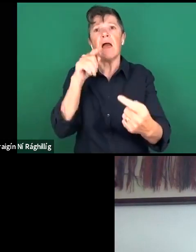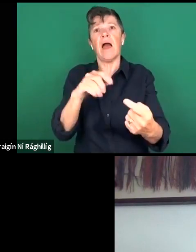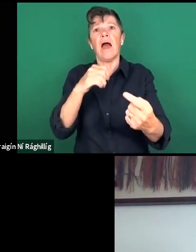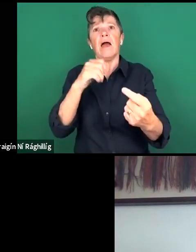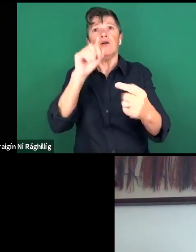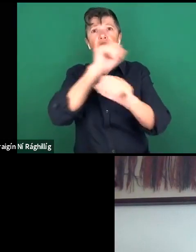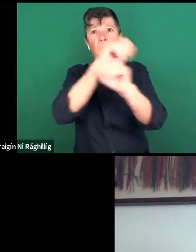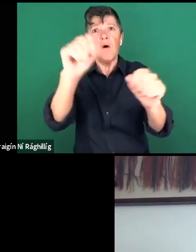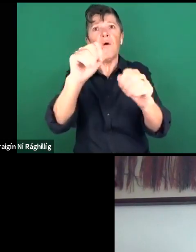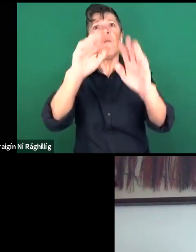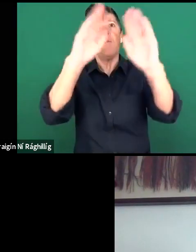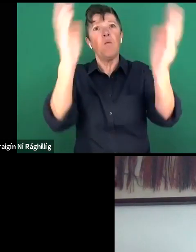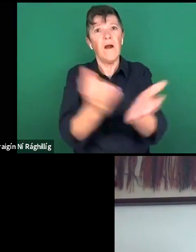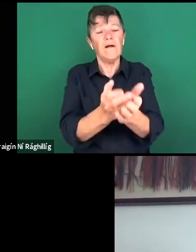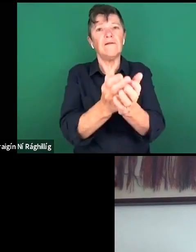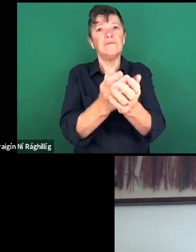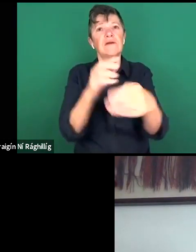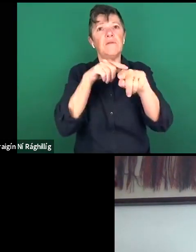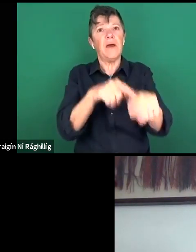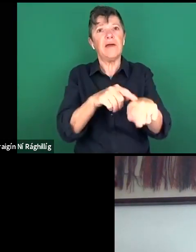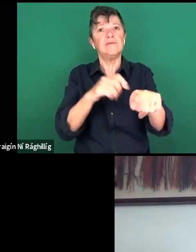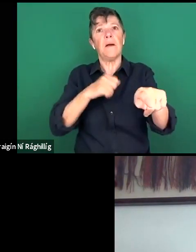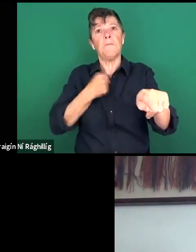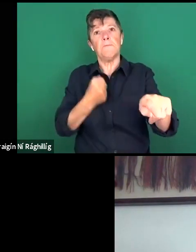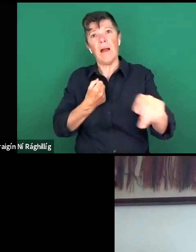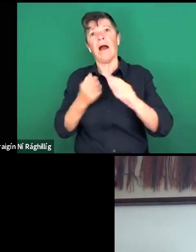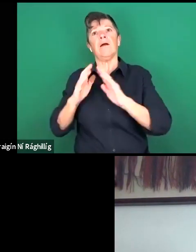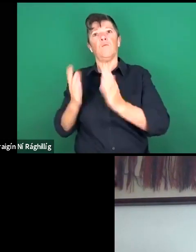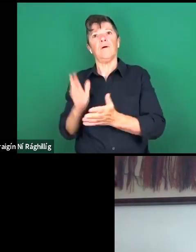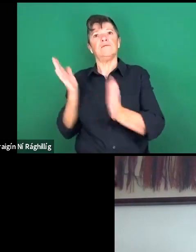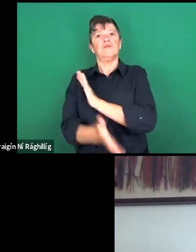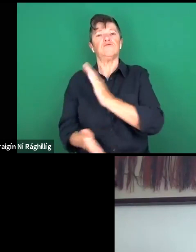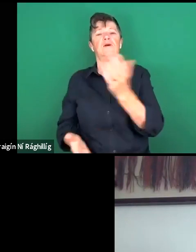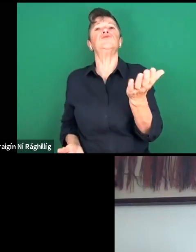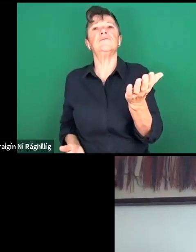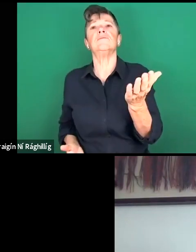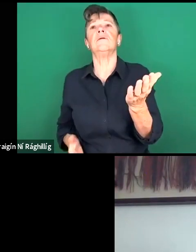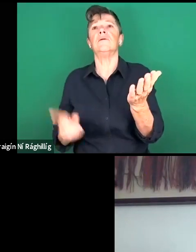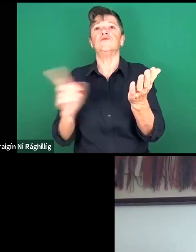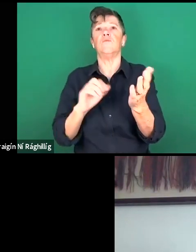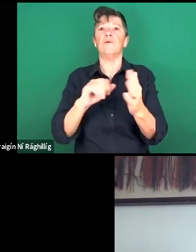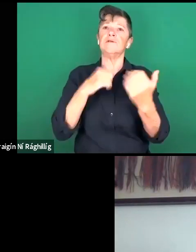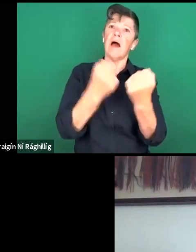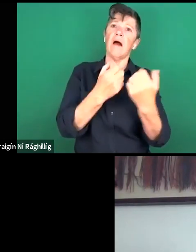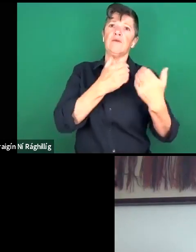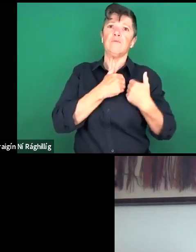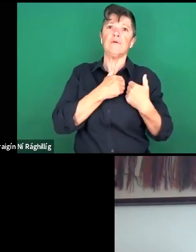CHAIR: This is a question from bri git